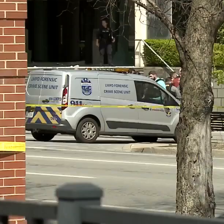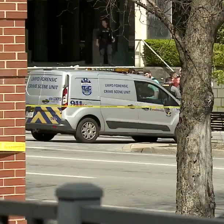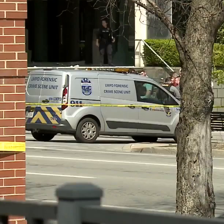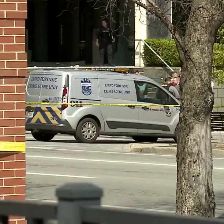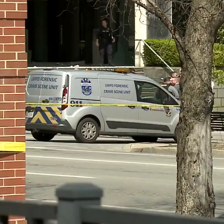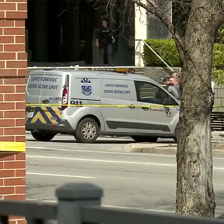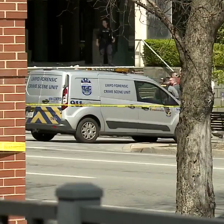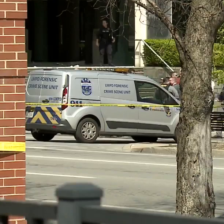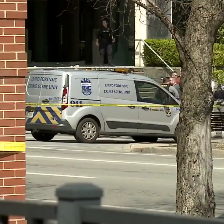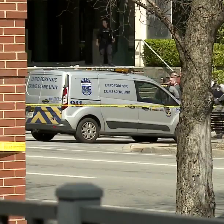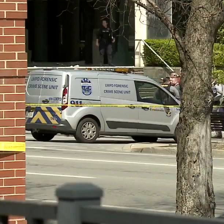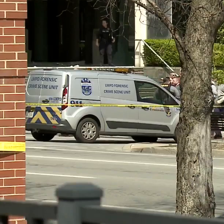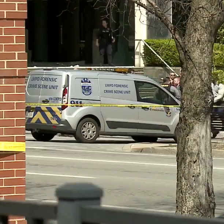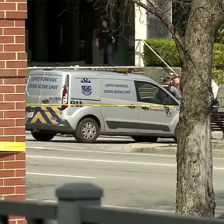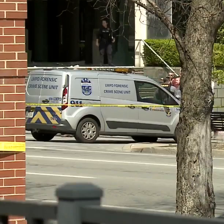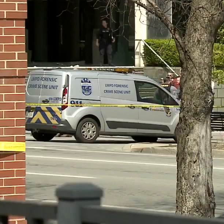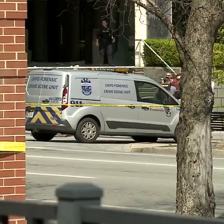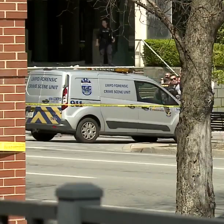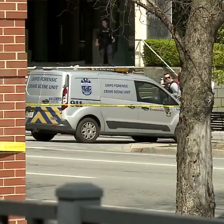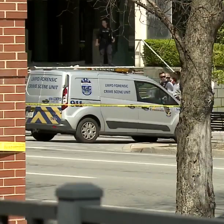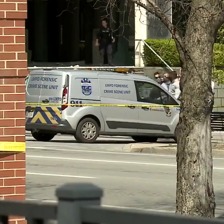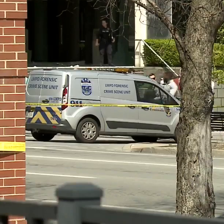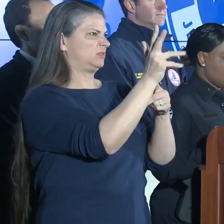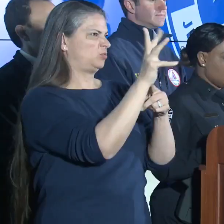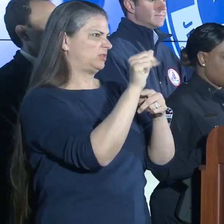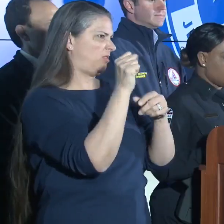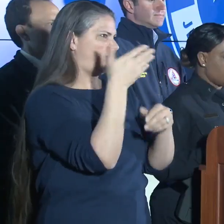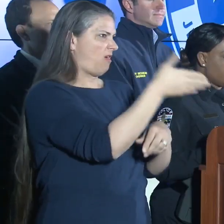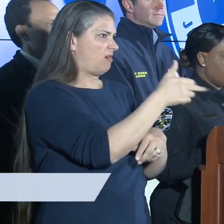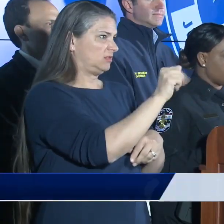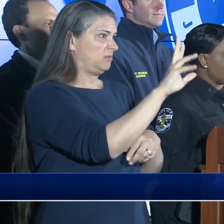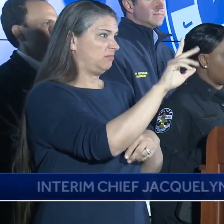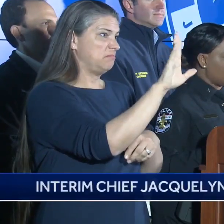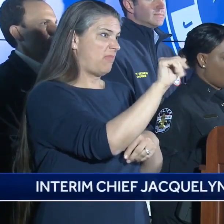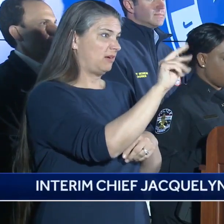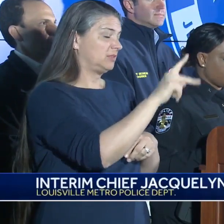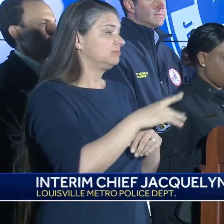POLICE SAY THE CALL OF AN ACTIVE SHOOTER CAME IN AT 8:38 A.M.